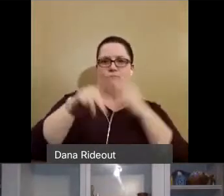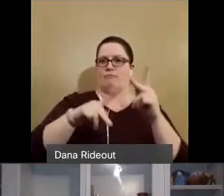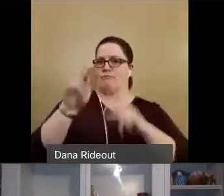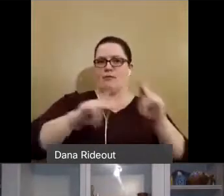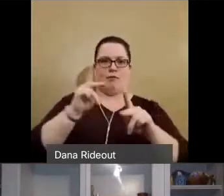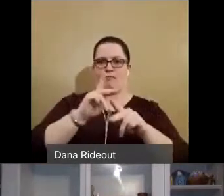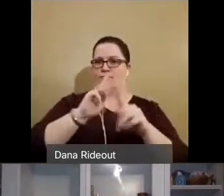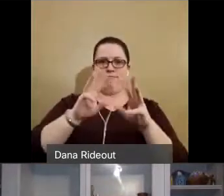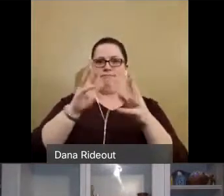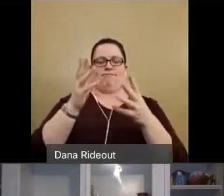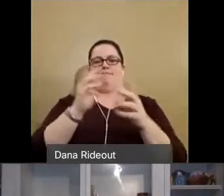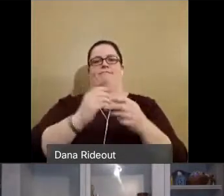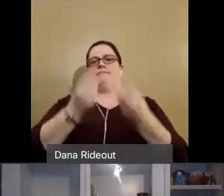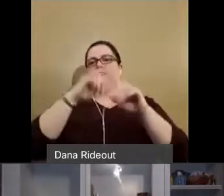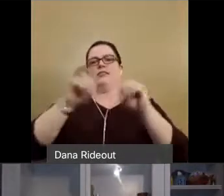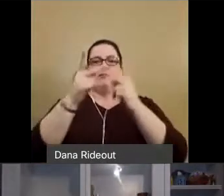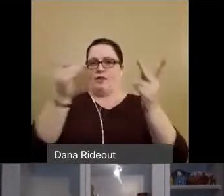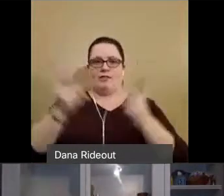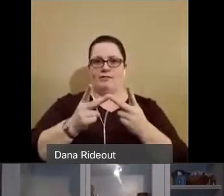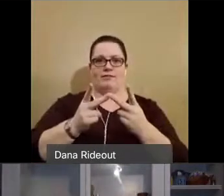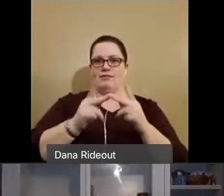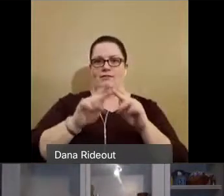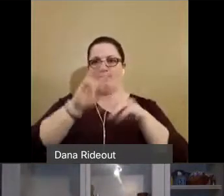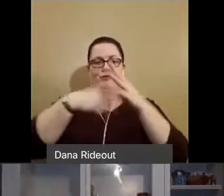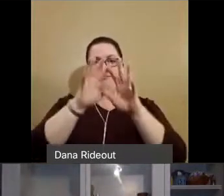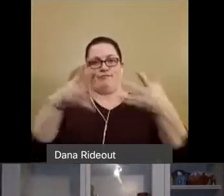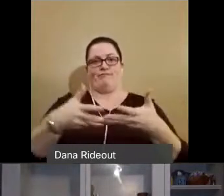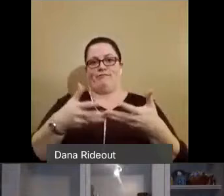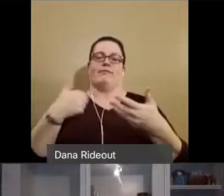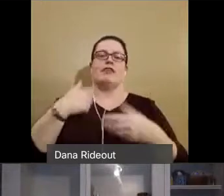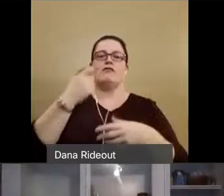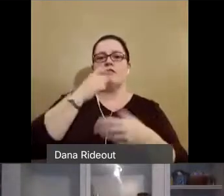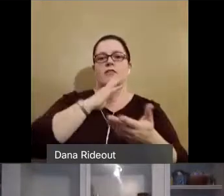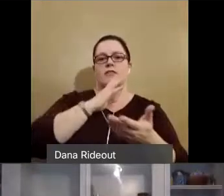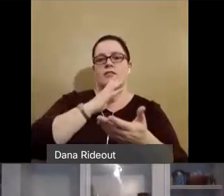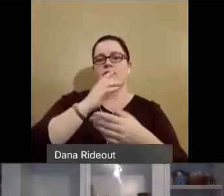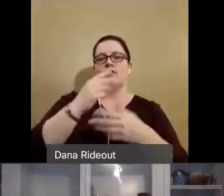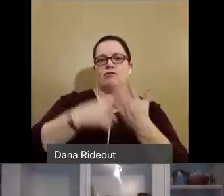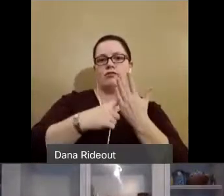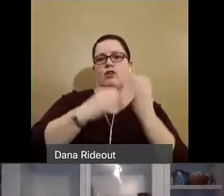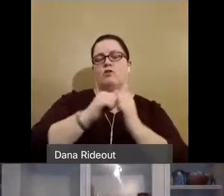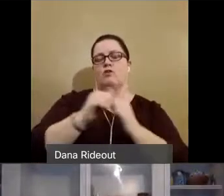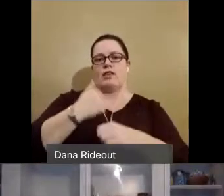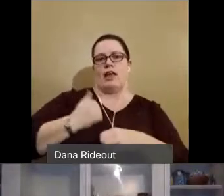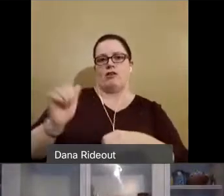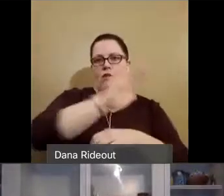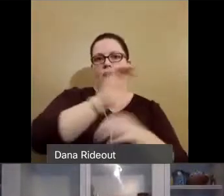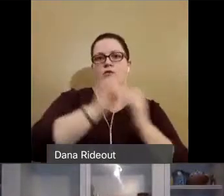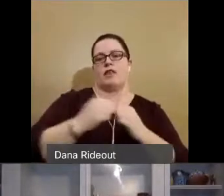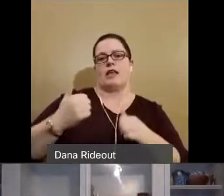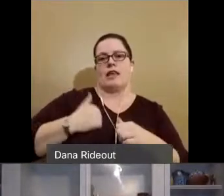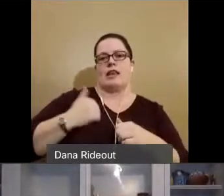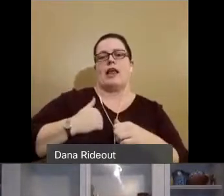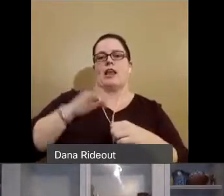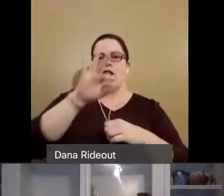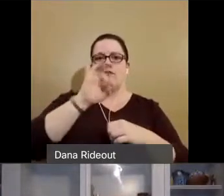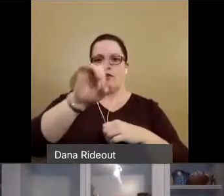And I was just actually speaking with a variety of rural leaders from a cross Canada through a panel with the federation Canaan municipalities this afternoon as well.